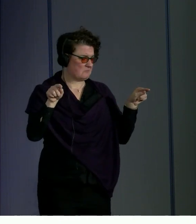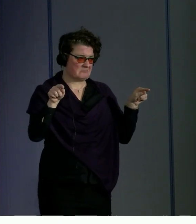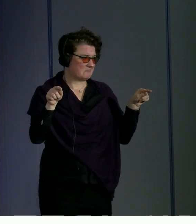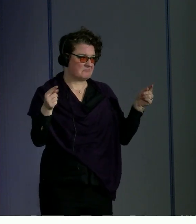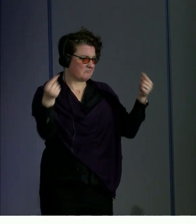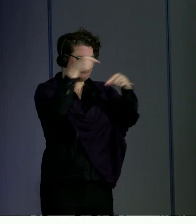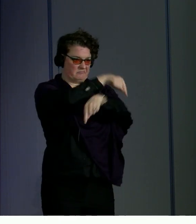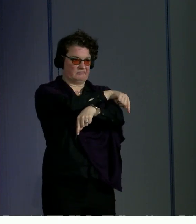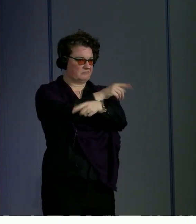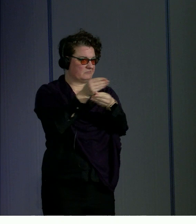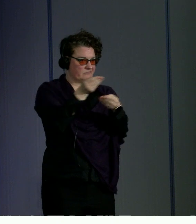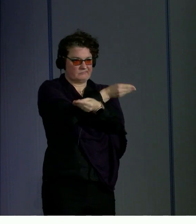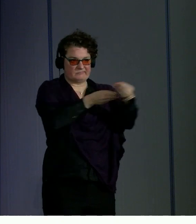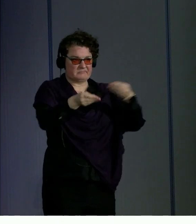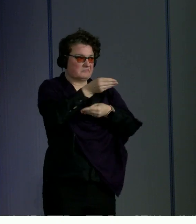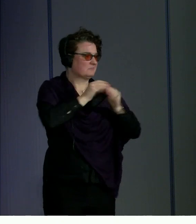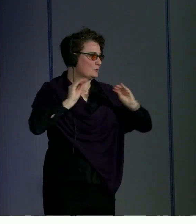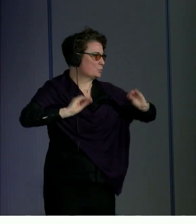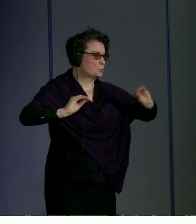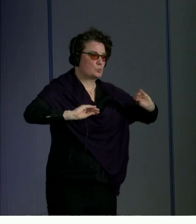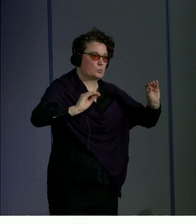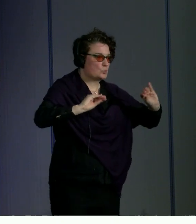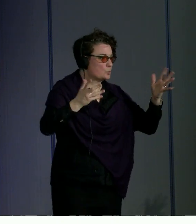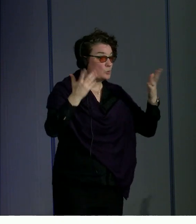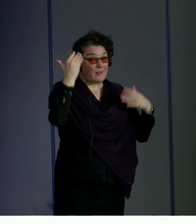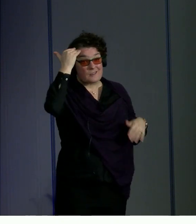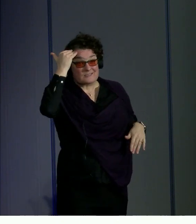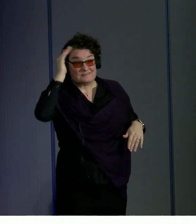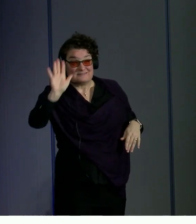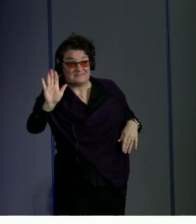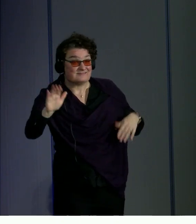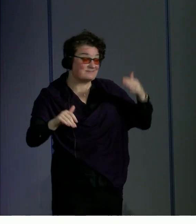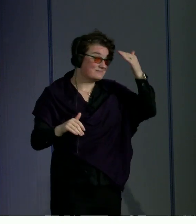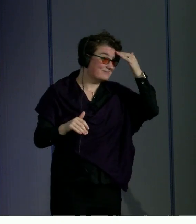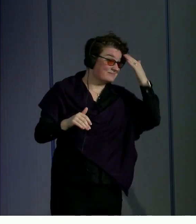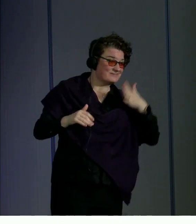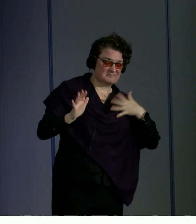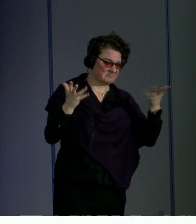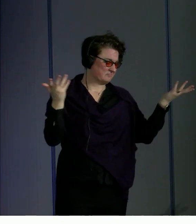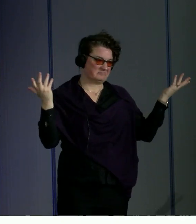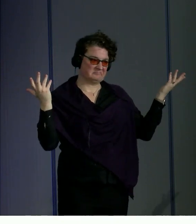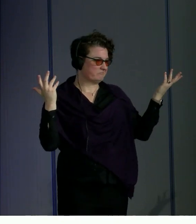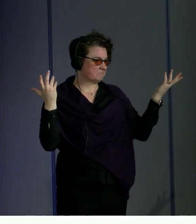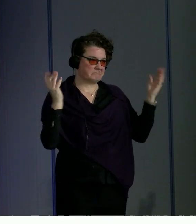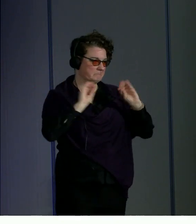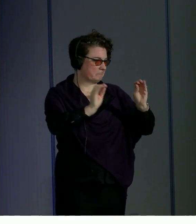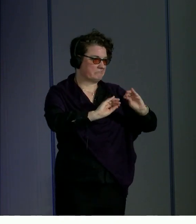other's efforts. Any kind of awareness or accessibility or DEI training are separate.